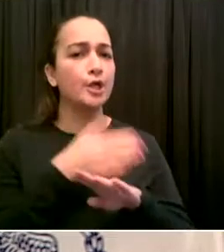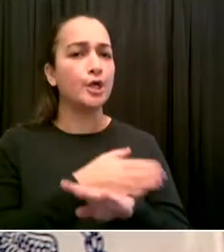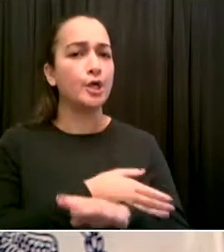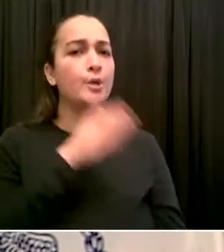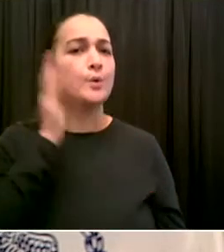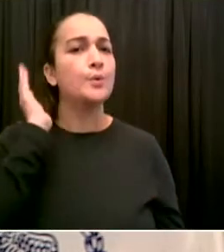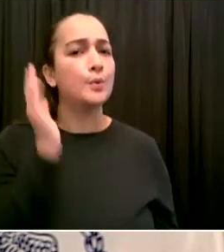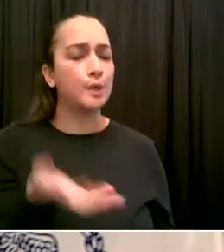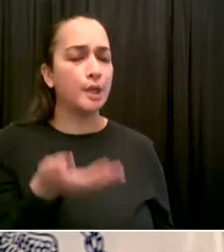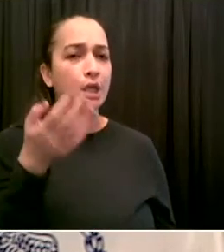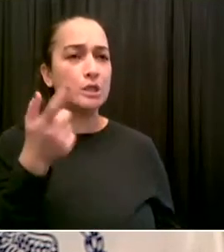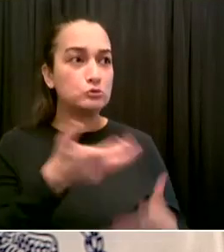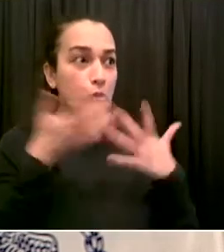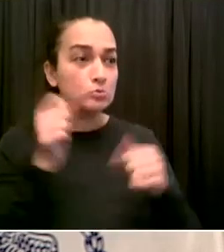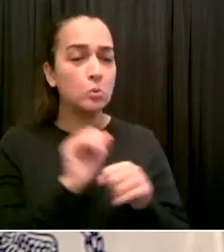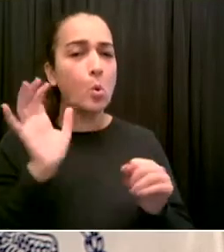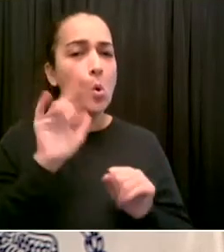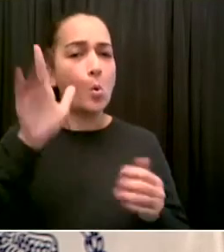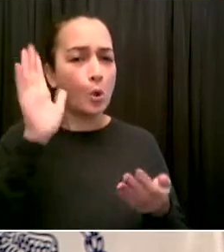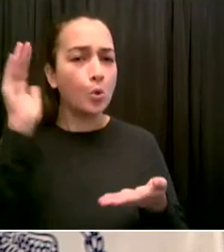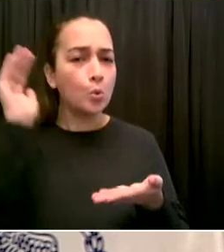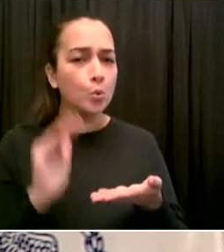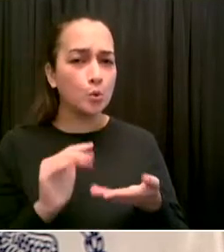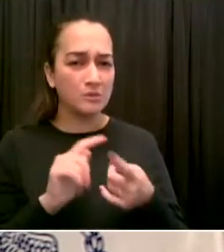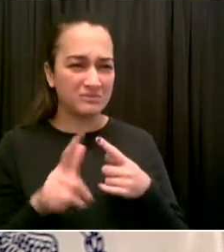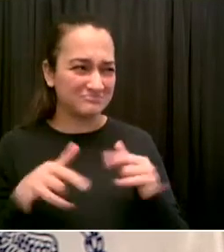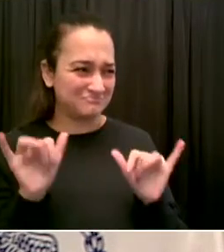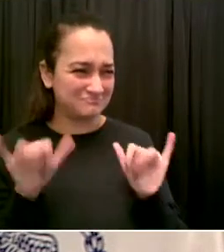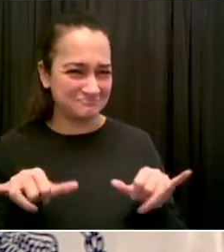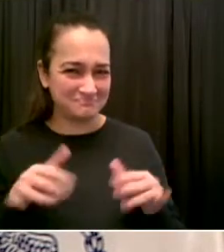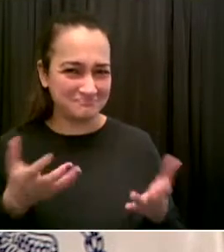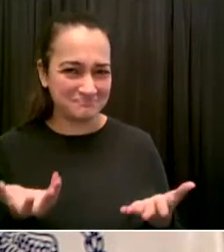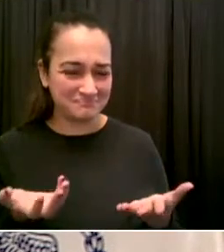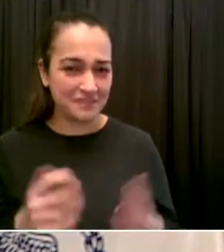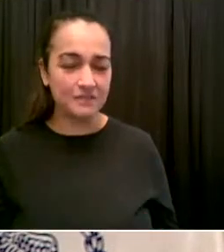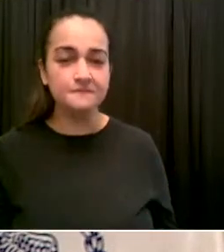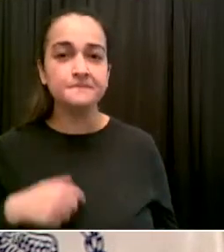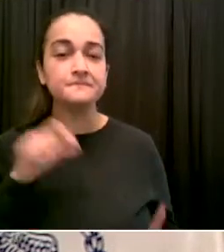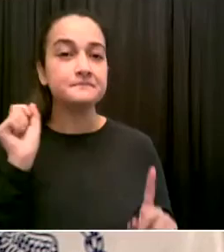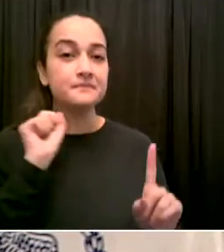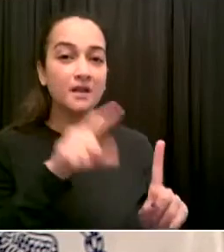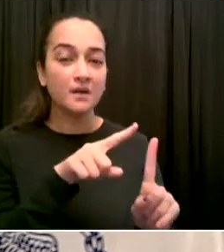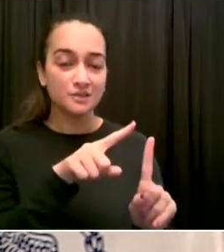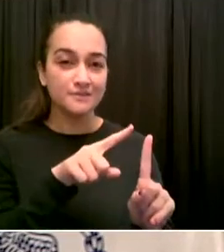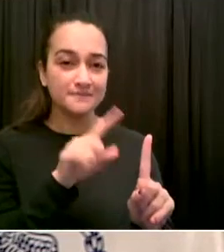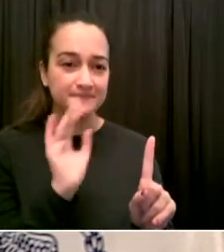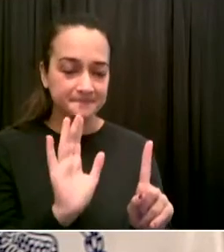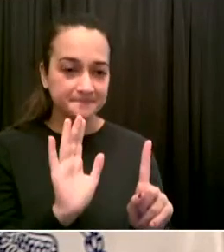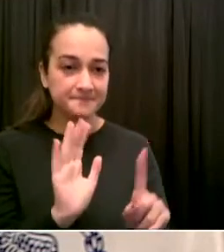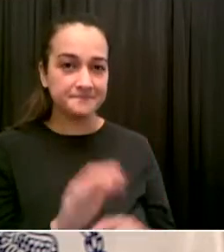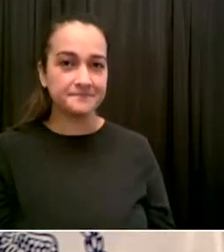I AM WONDERING, IS ADESDRSI NG